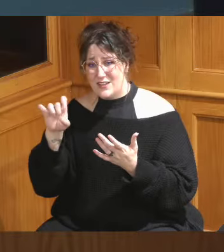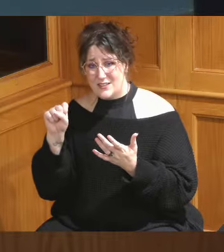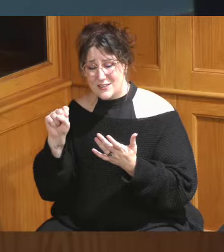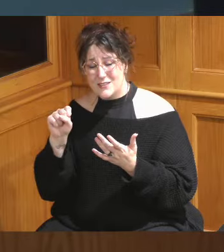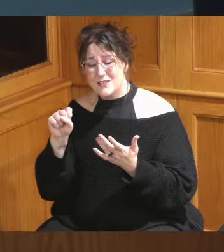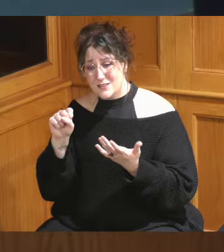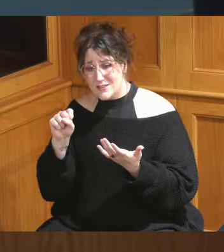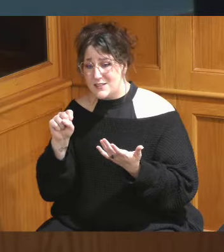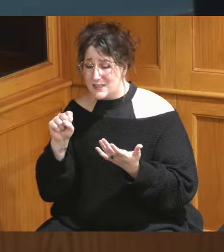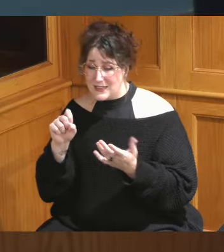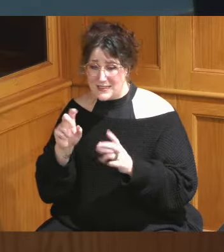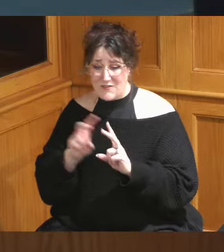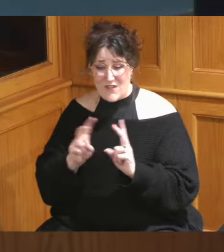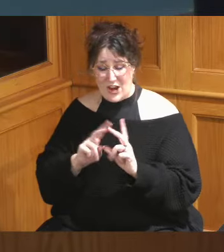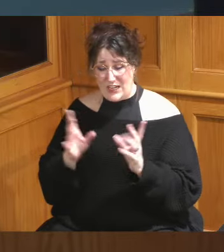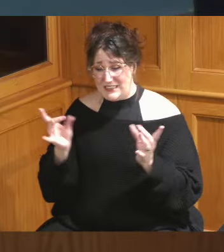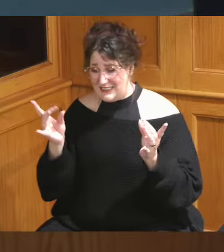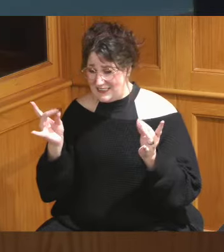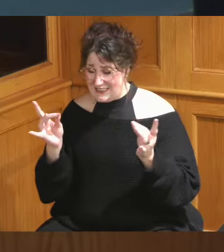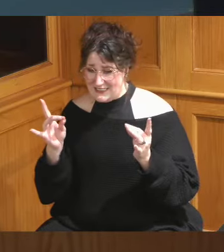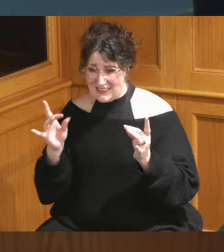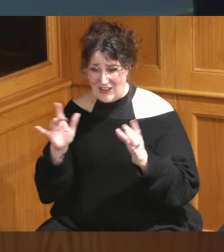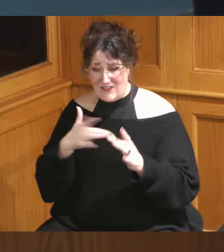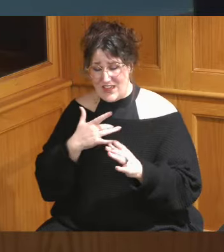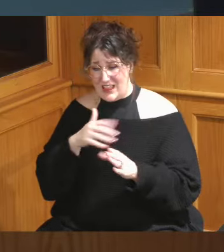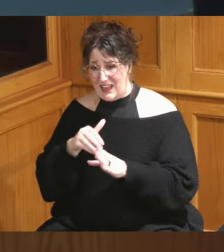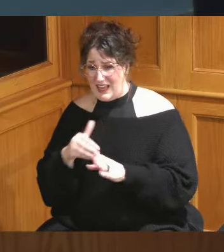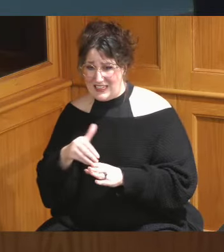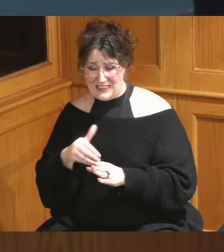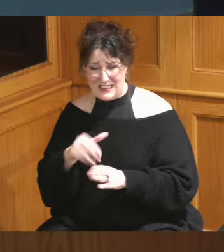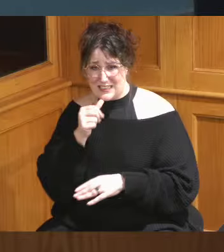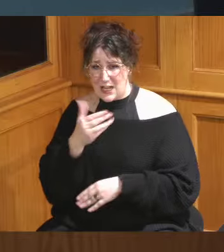created a lot of uncertainty and that is never good for the economy. We've got some headwinds